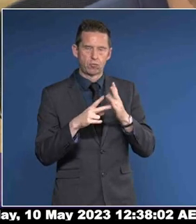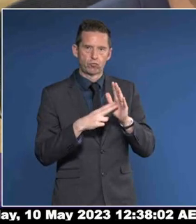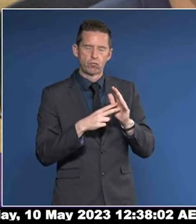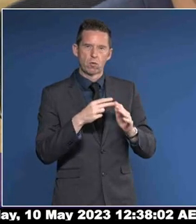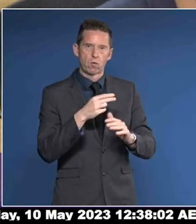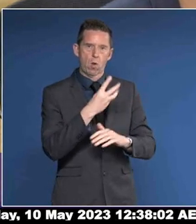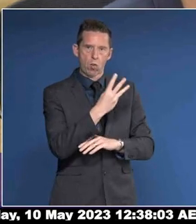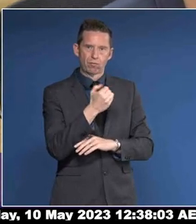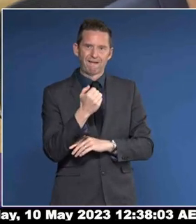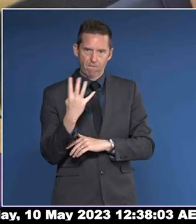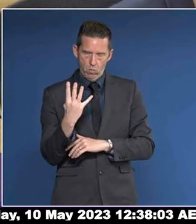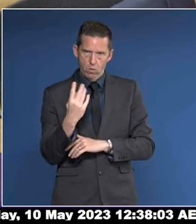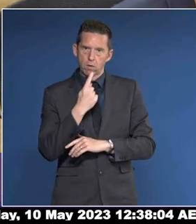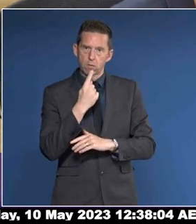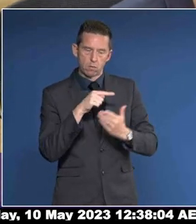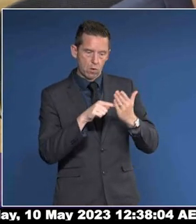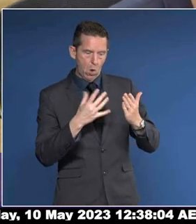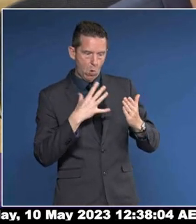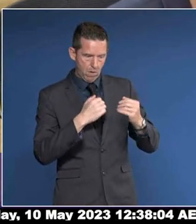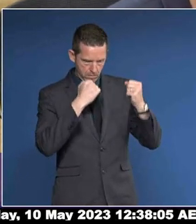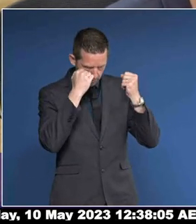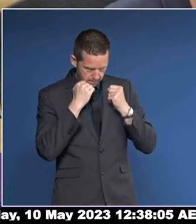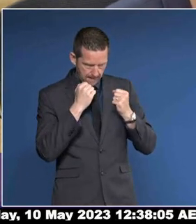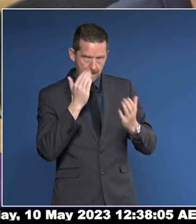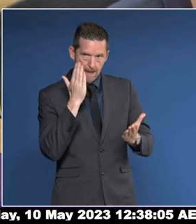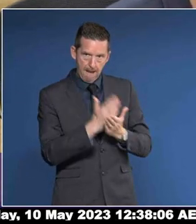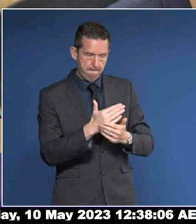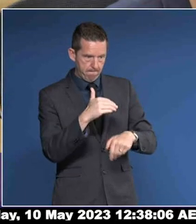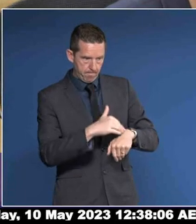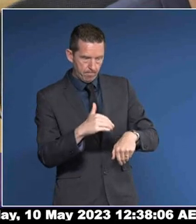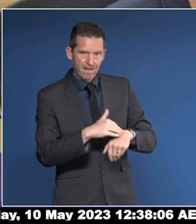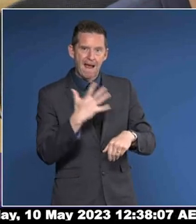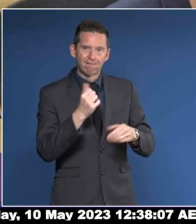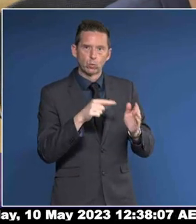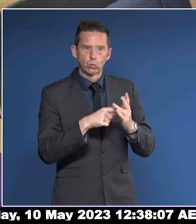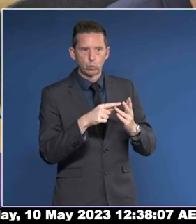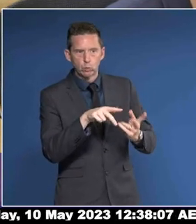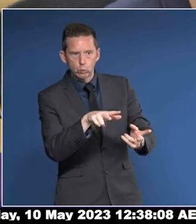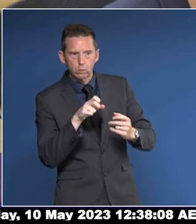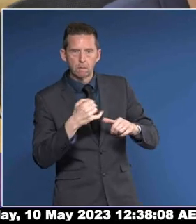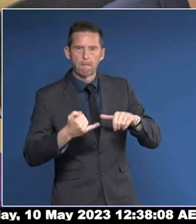'To substantiate any offence, medical evidence would be required, so proceedings